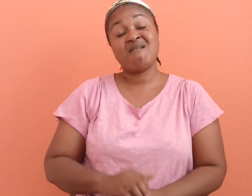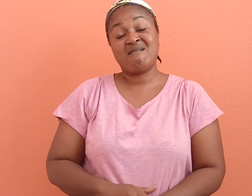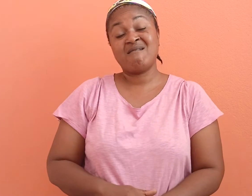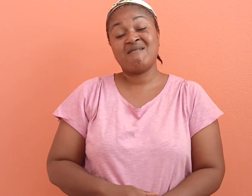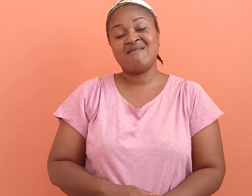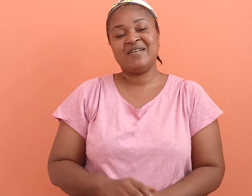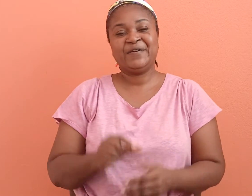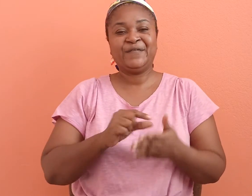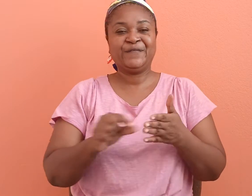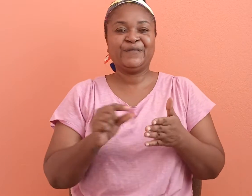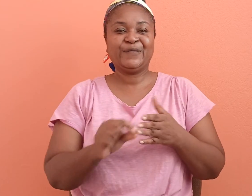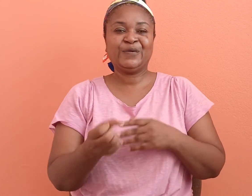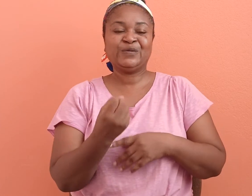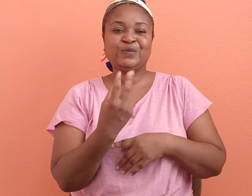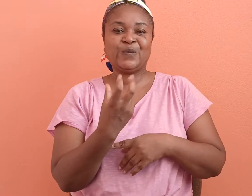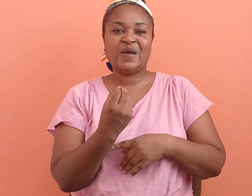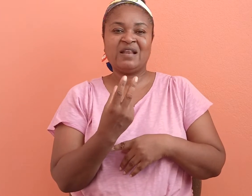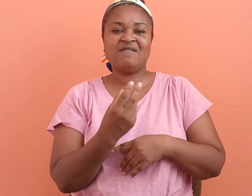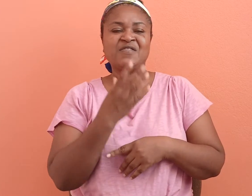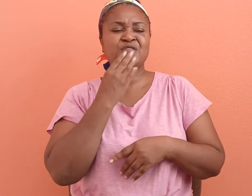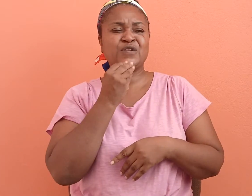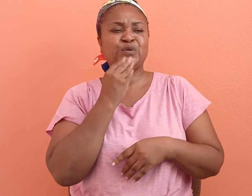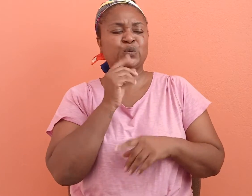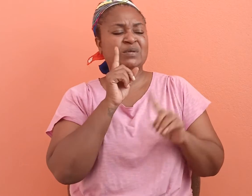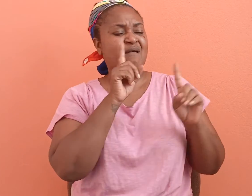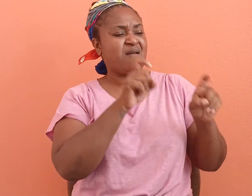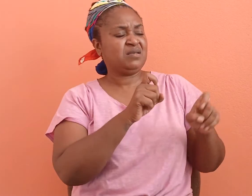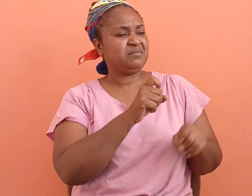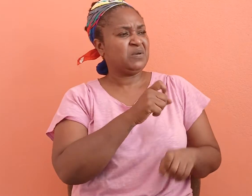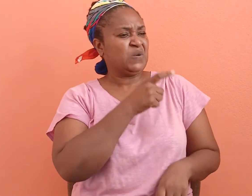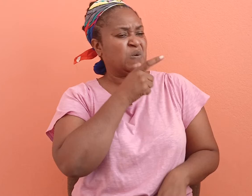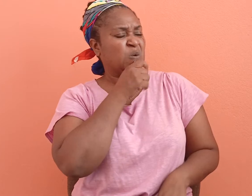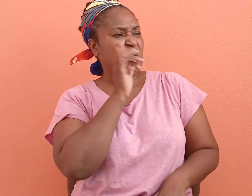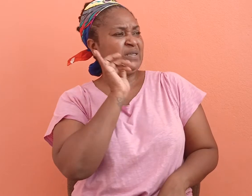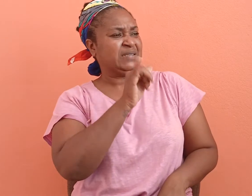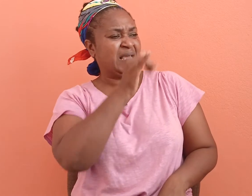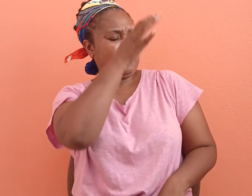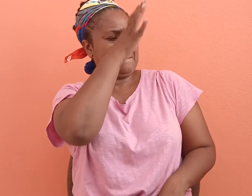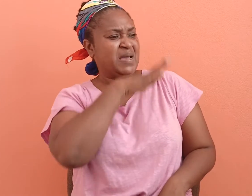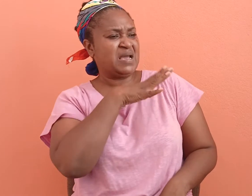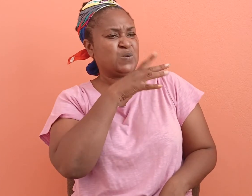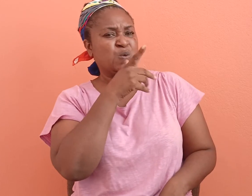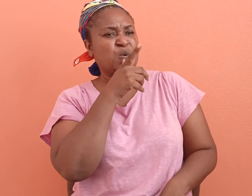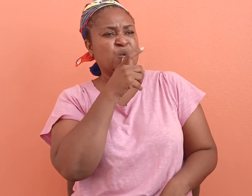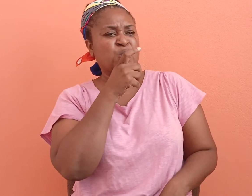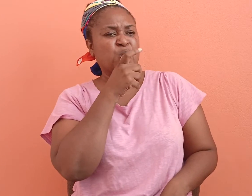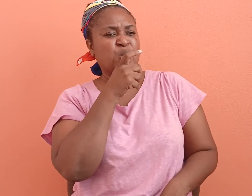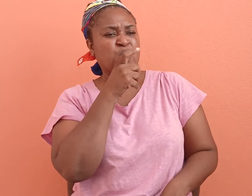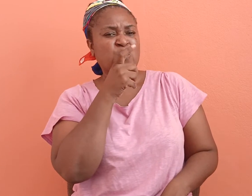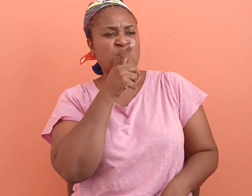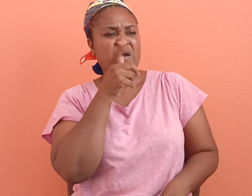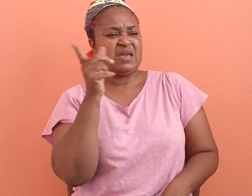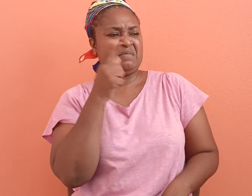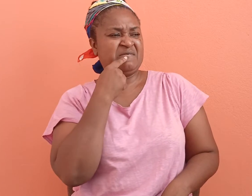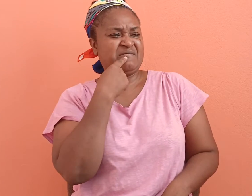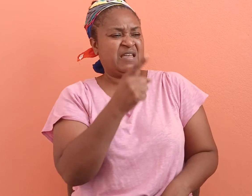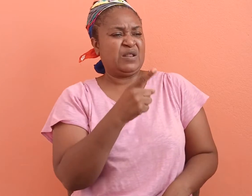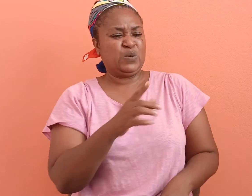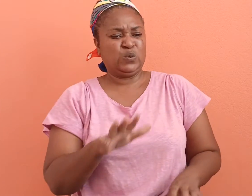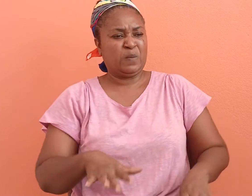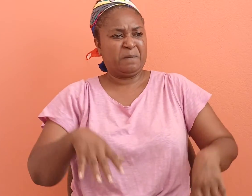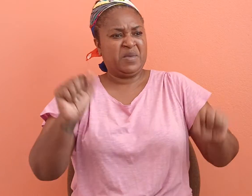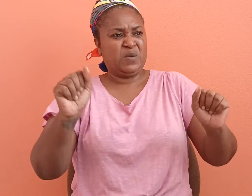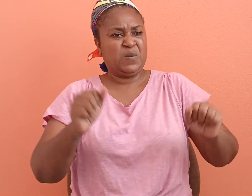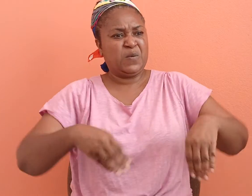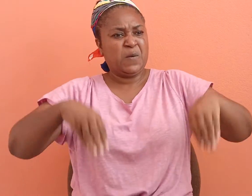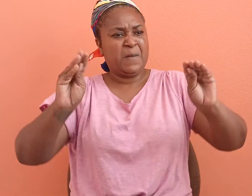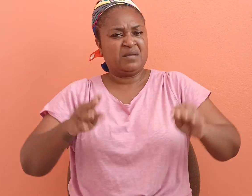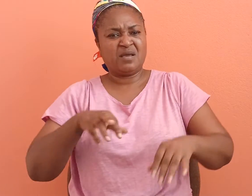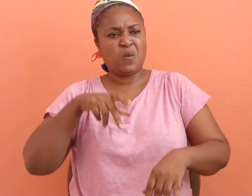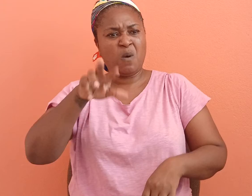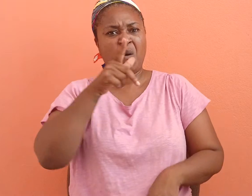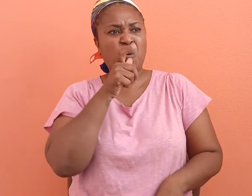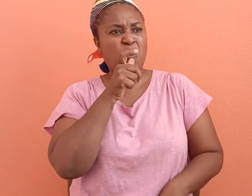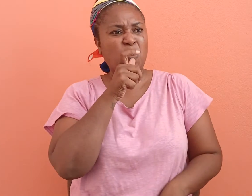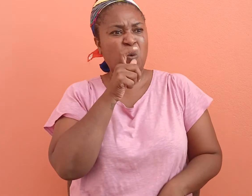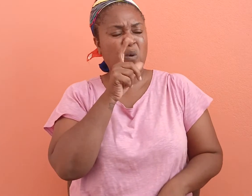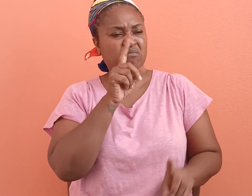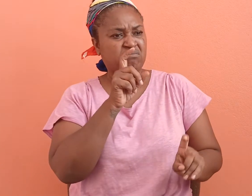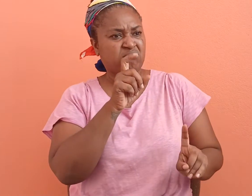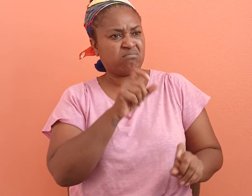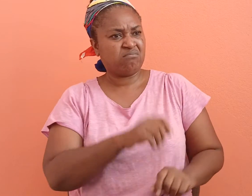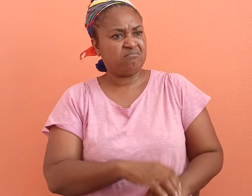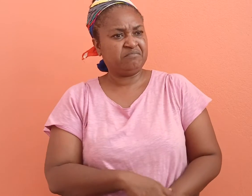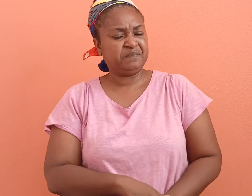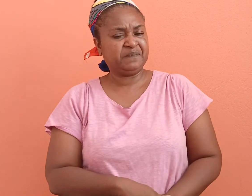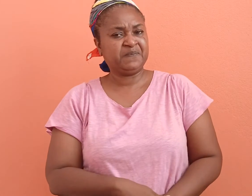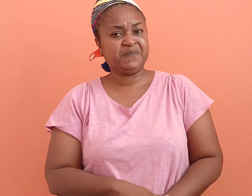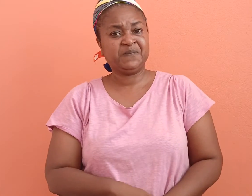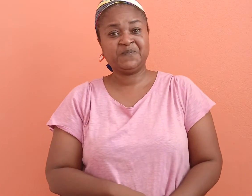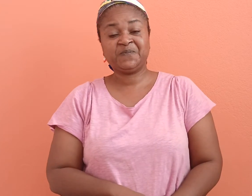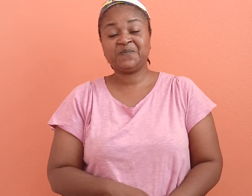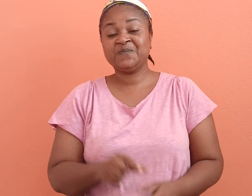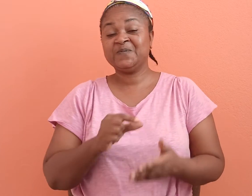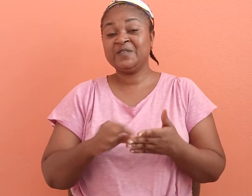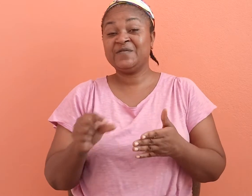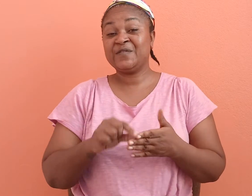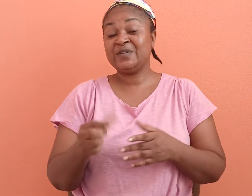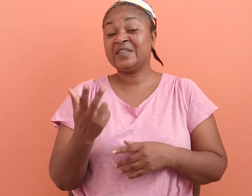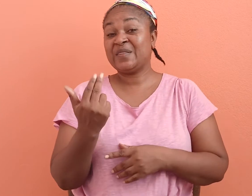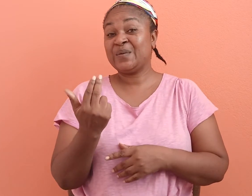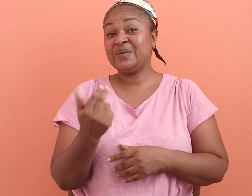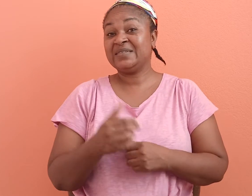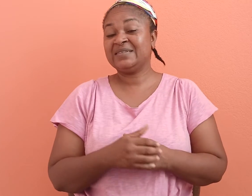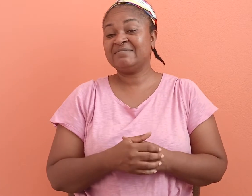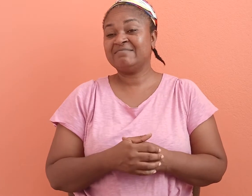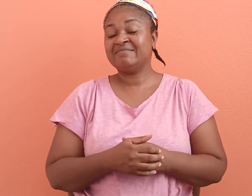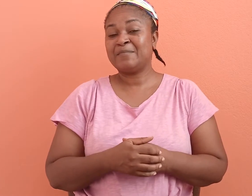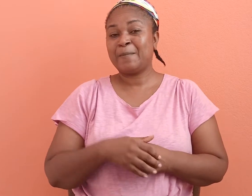12 They inquired, “Who is this man who said to you, ‘Pick it up and walk’?” 13 The man who had